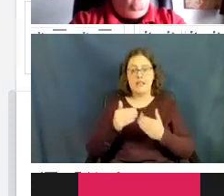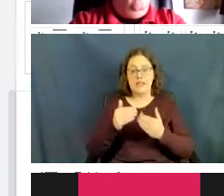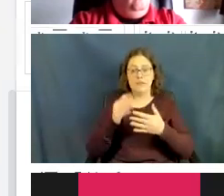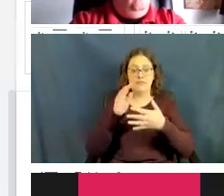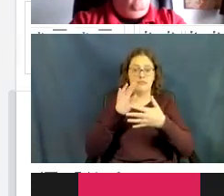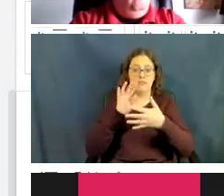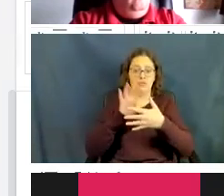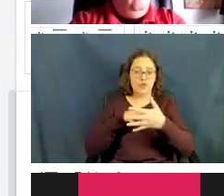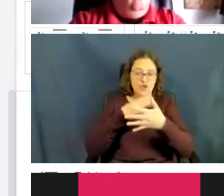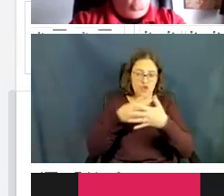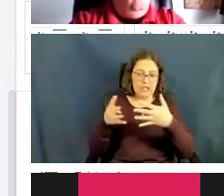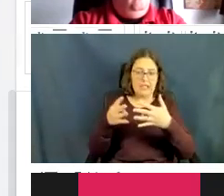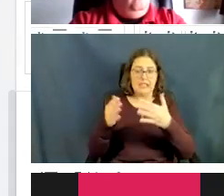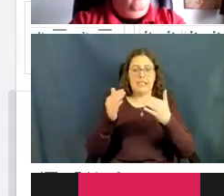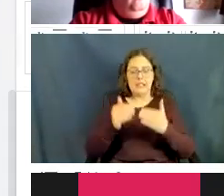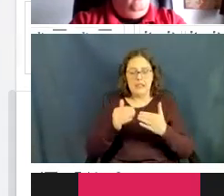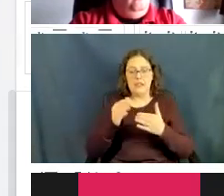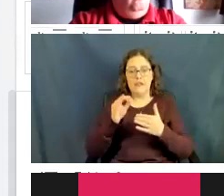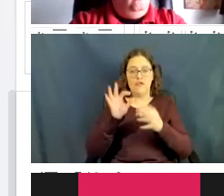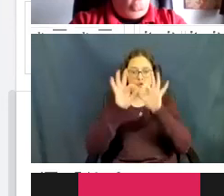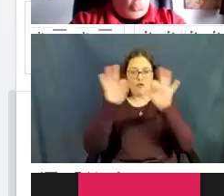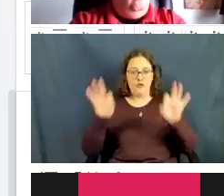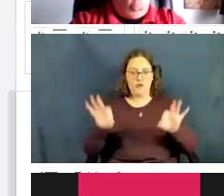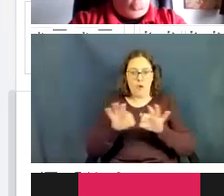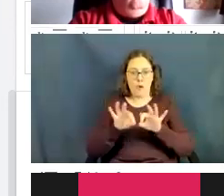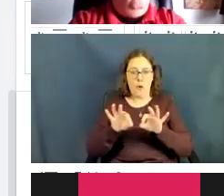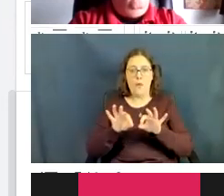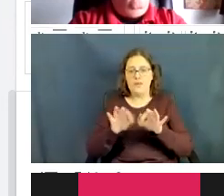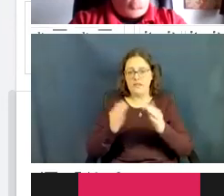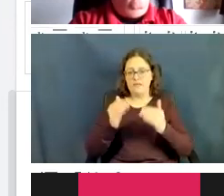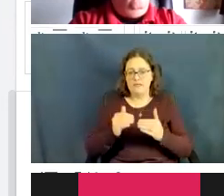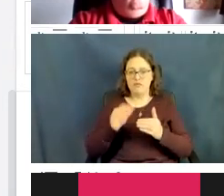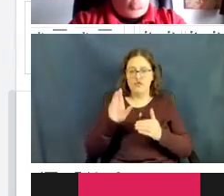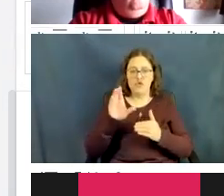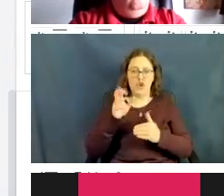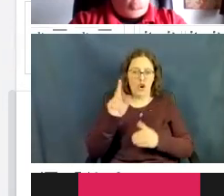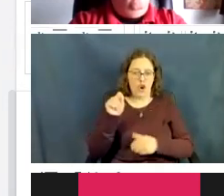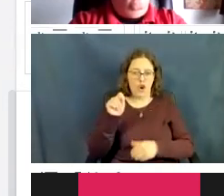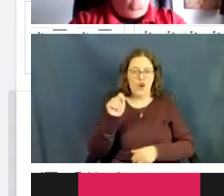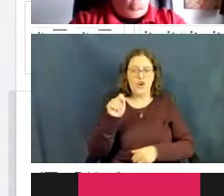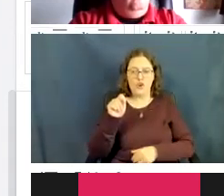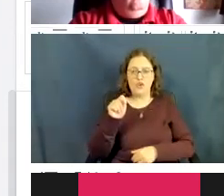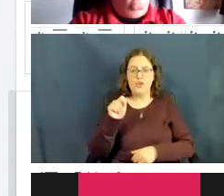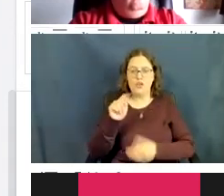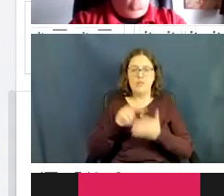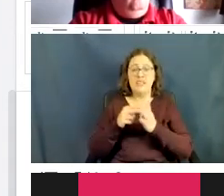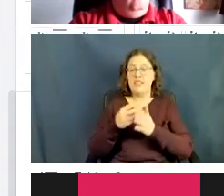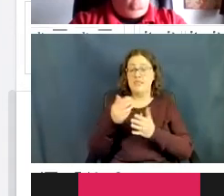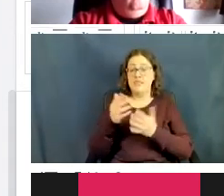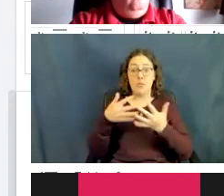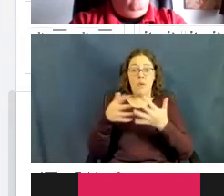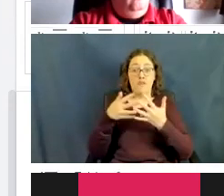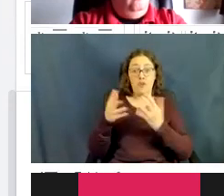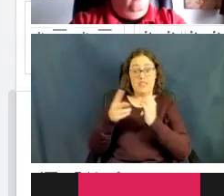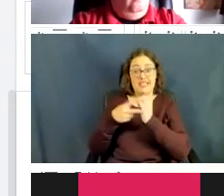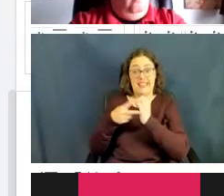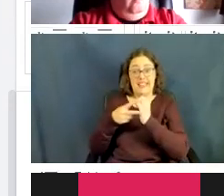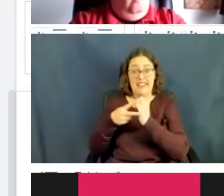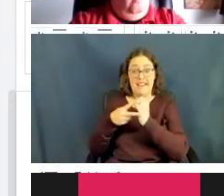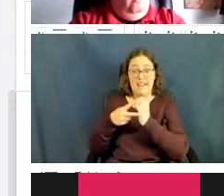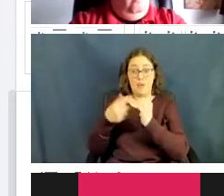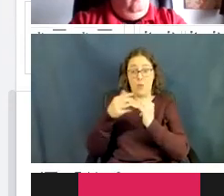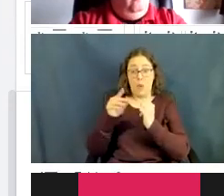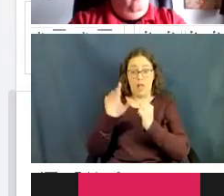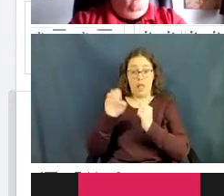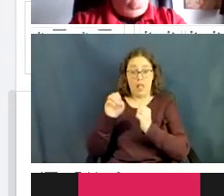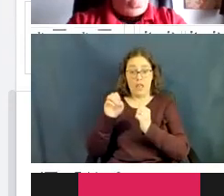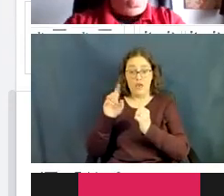When you get to about me, where you see the text box in the middle, Sandy can you click